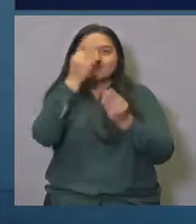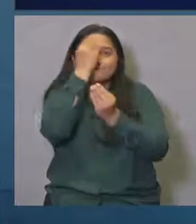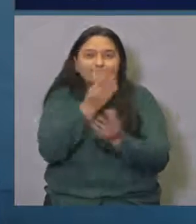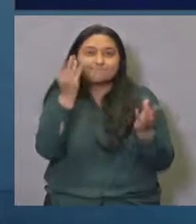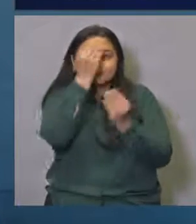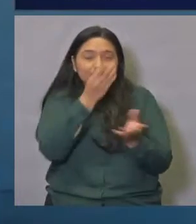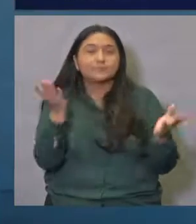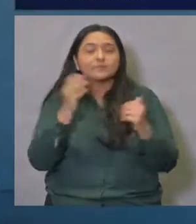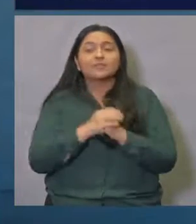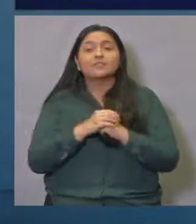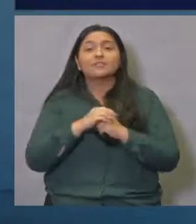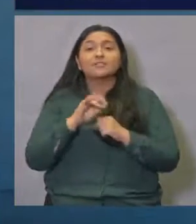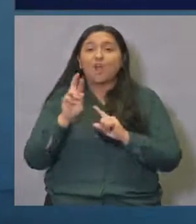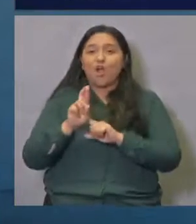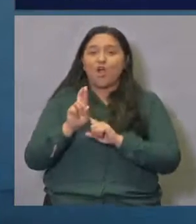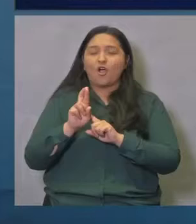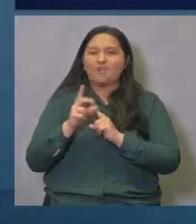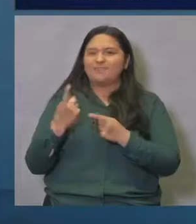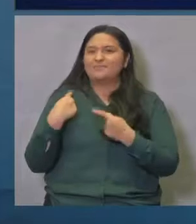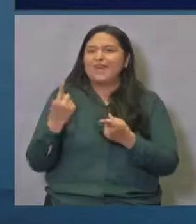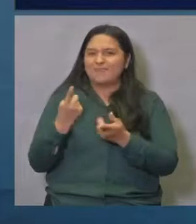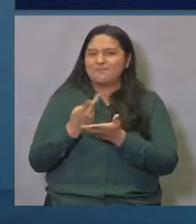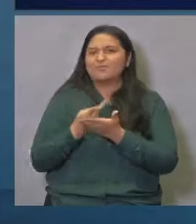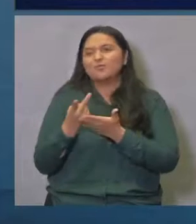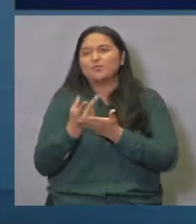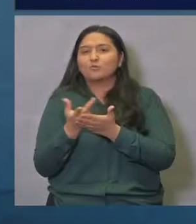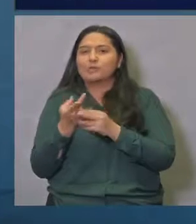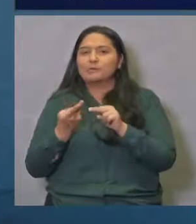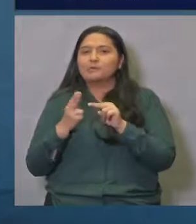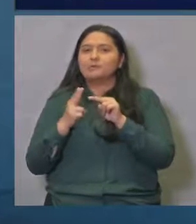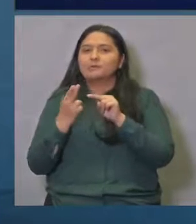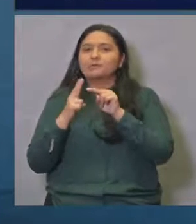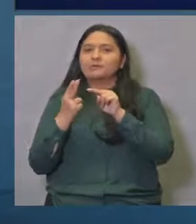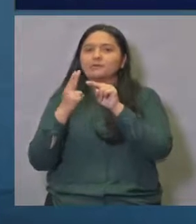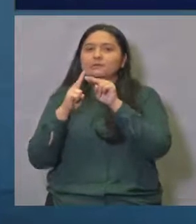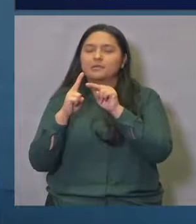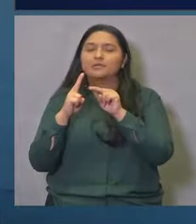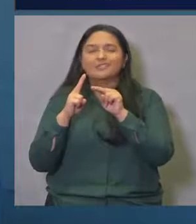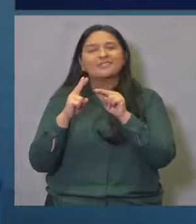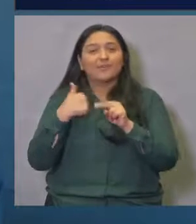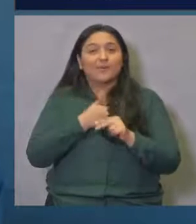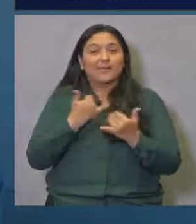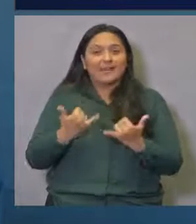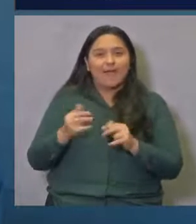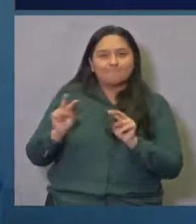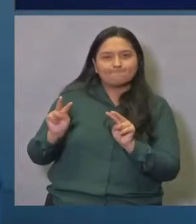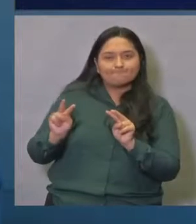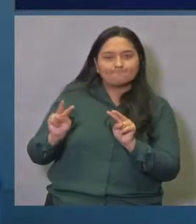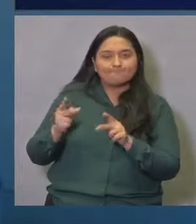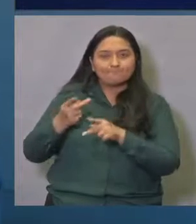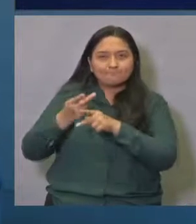THESE ARE SMALL CHANGES, BUT THE